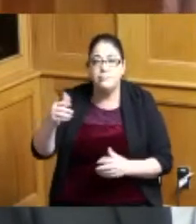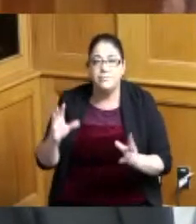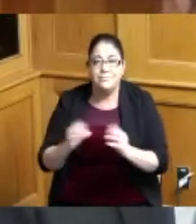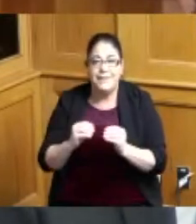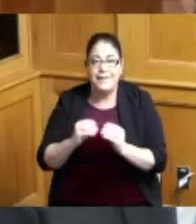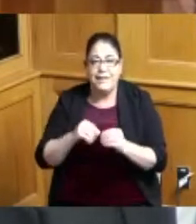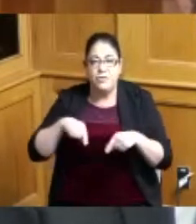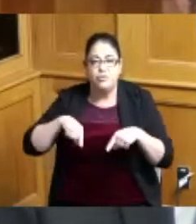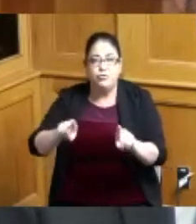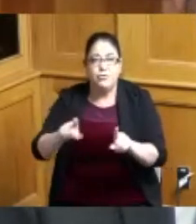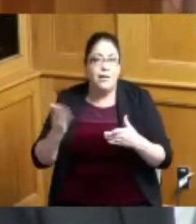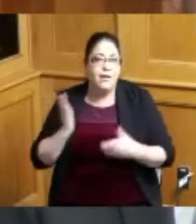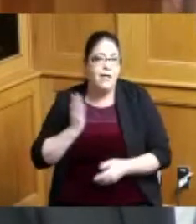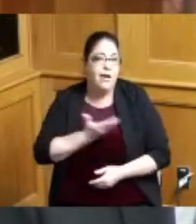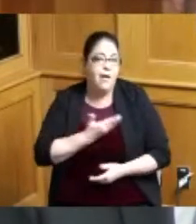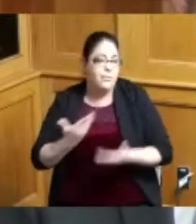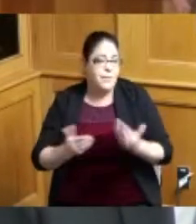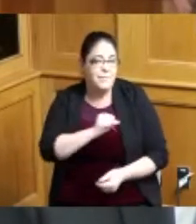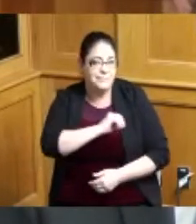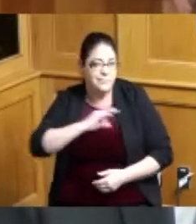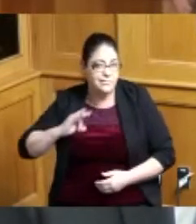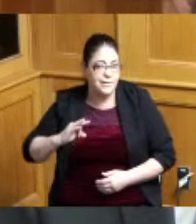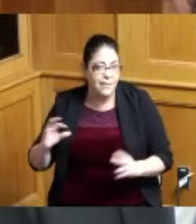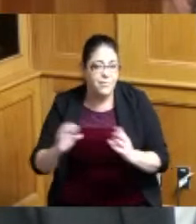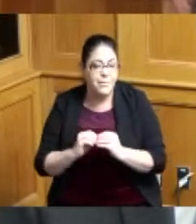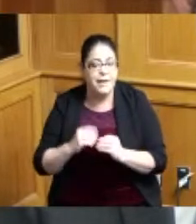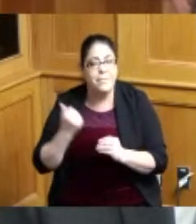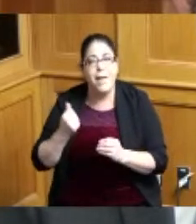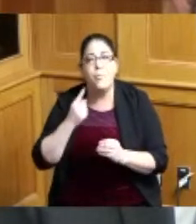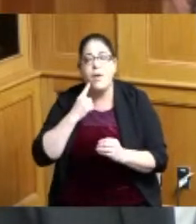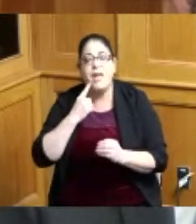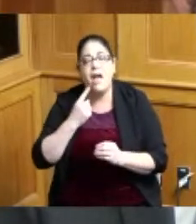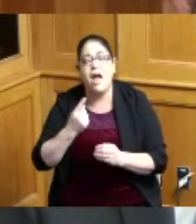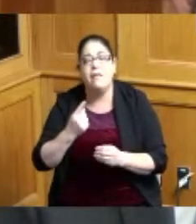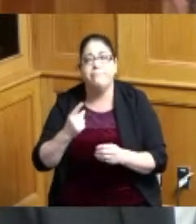to learn more about what's going on in Harrison by way of the annexations